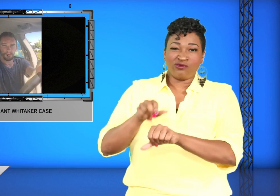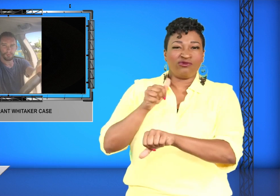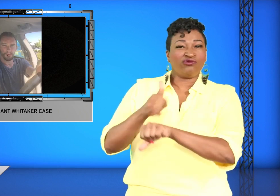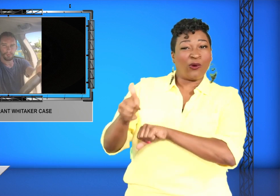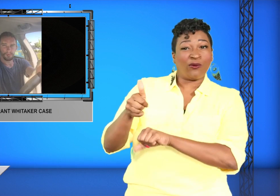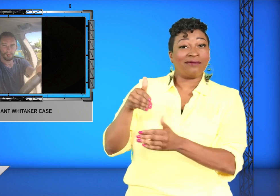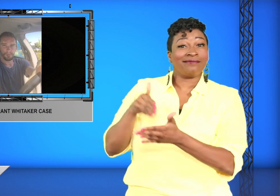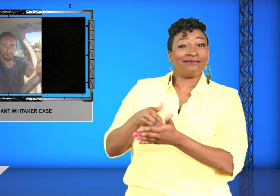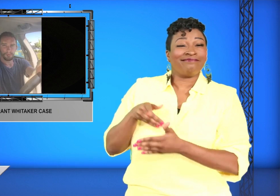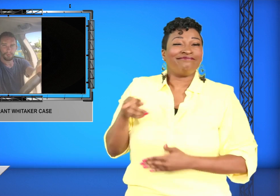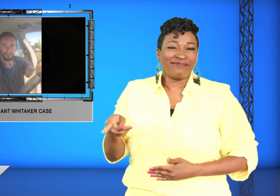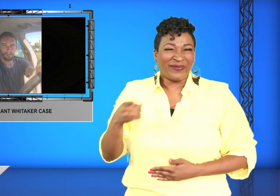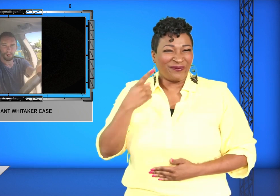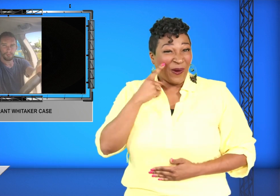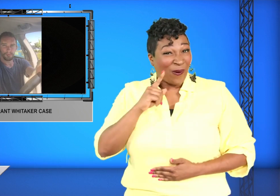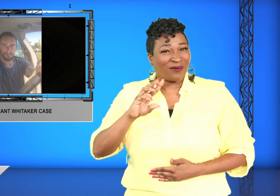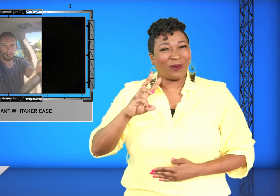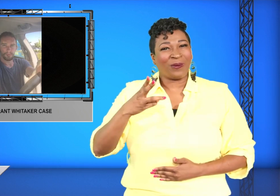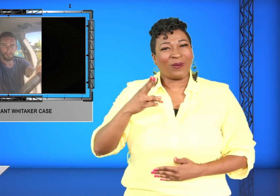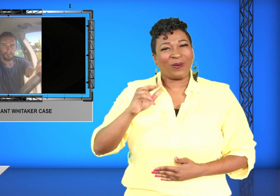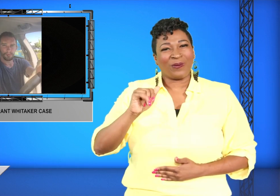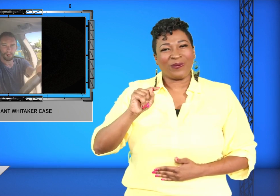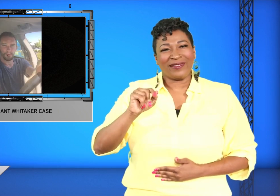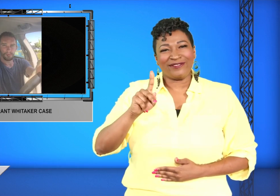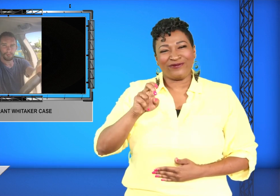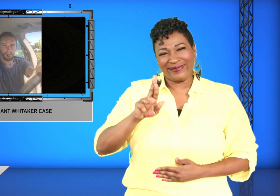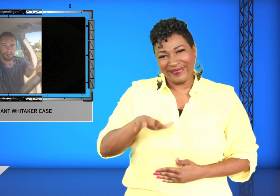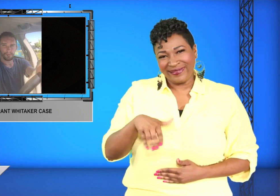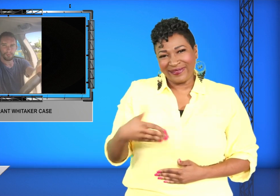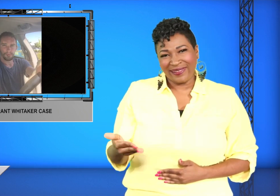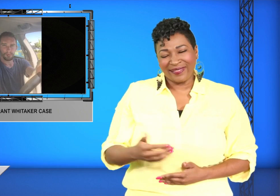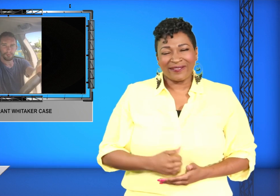charged in Whitaker's death.